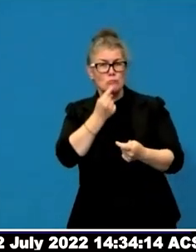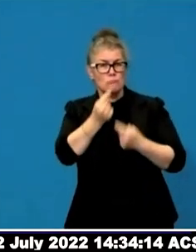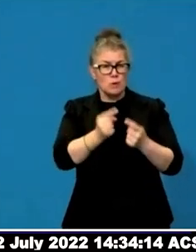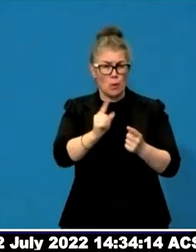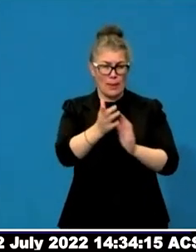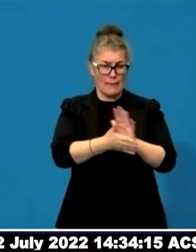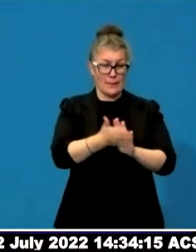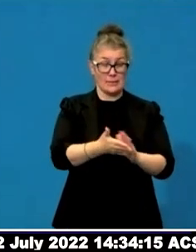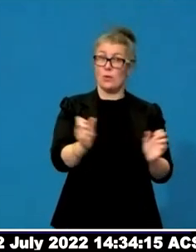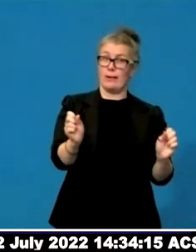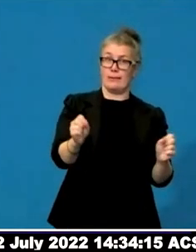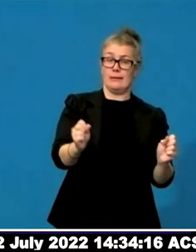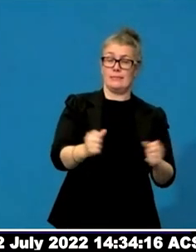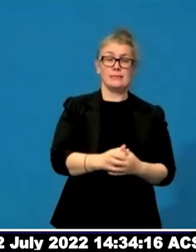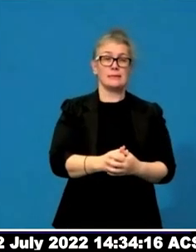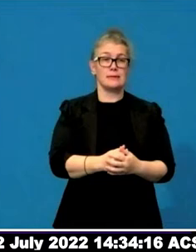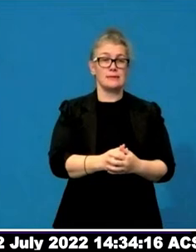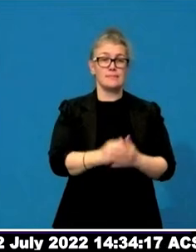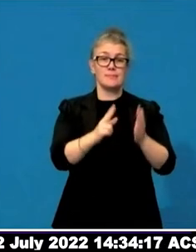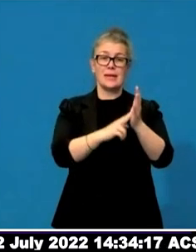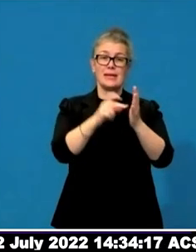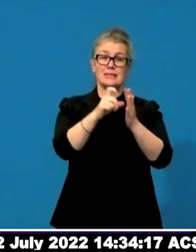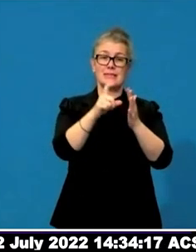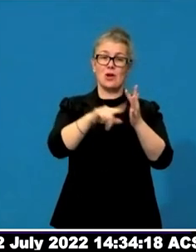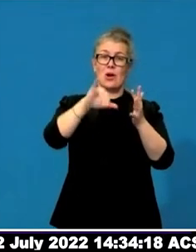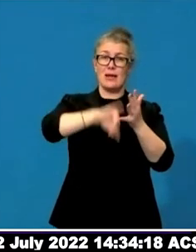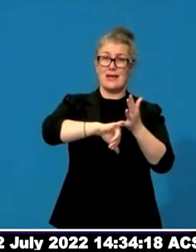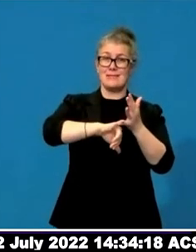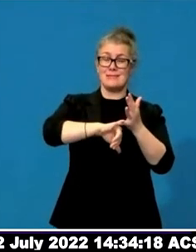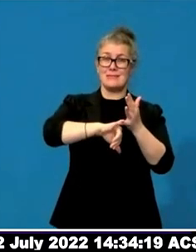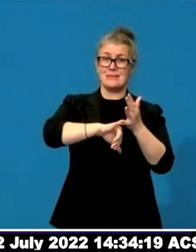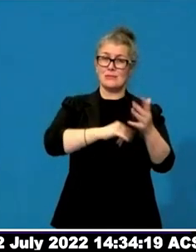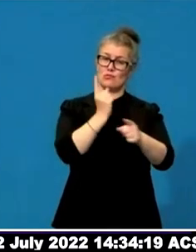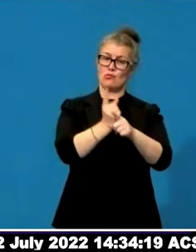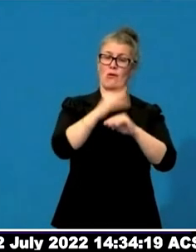So in this NDIS space, we talk about people with a disability.